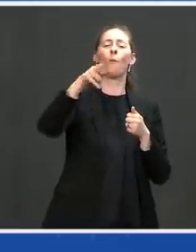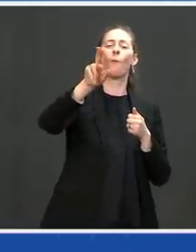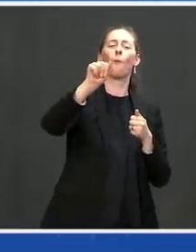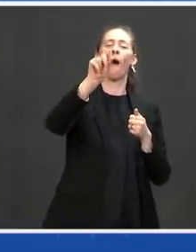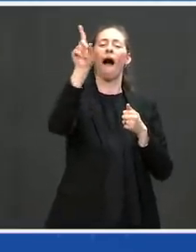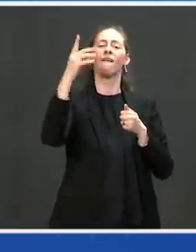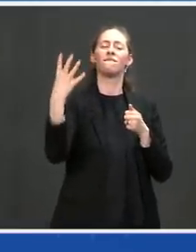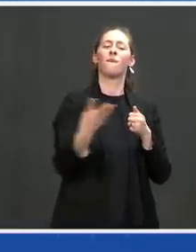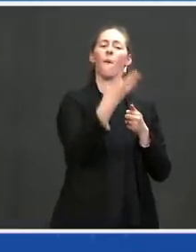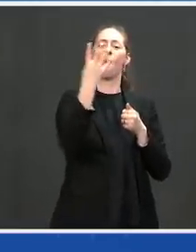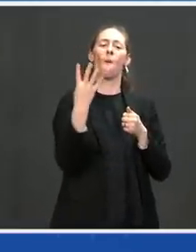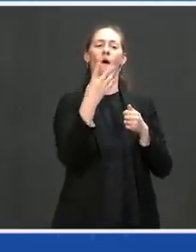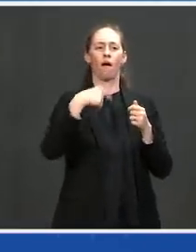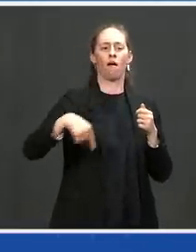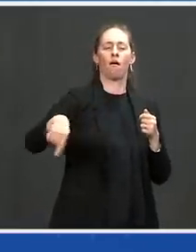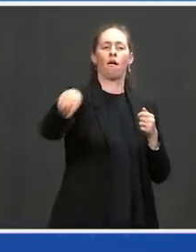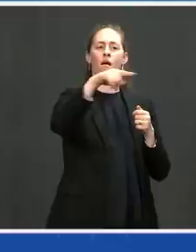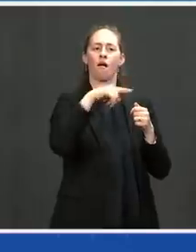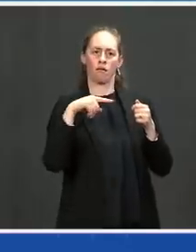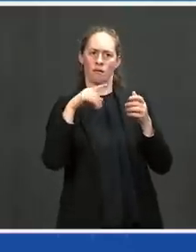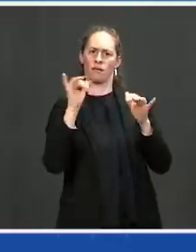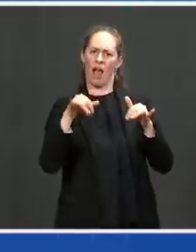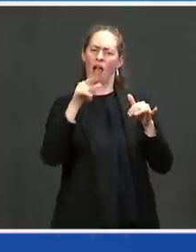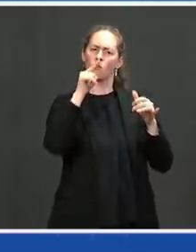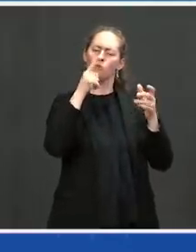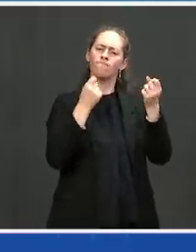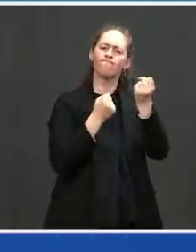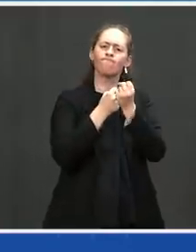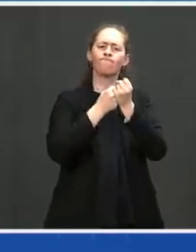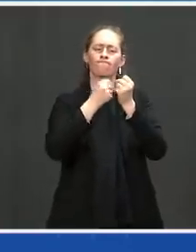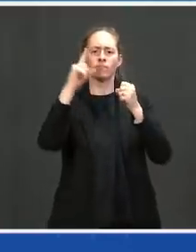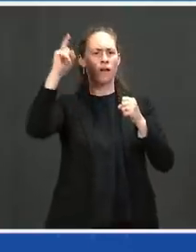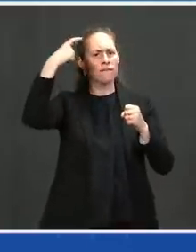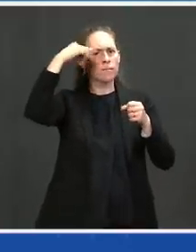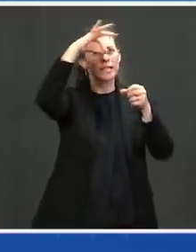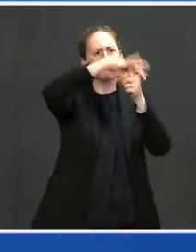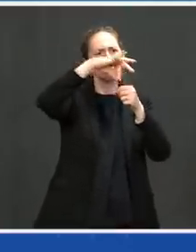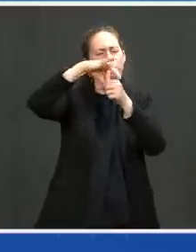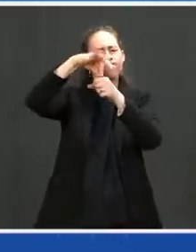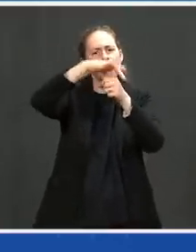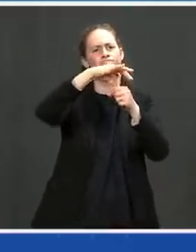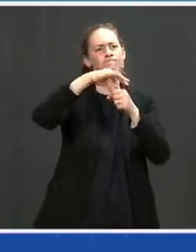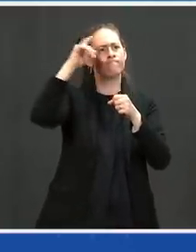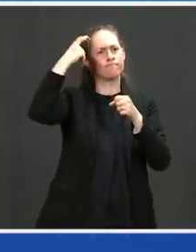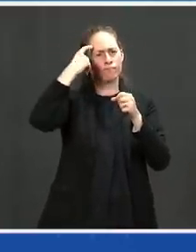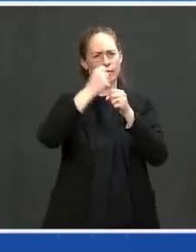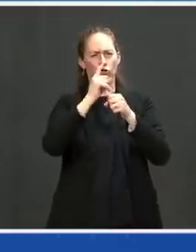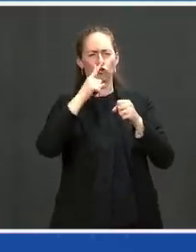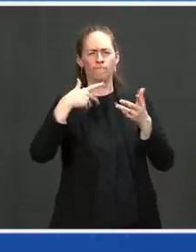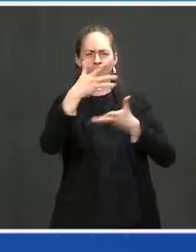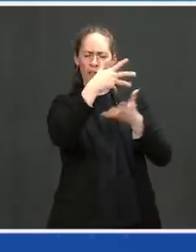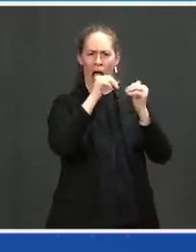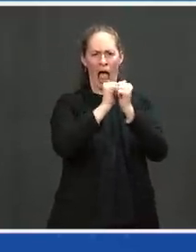Before too long, I'm going to have -- I'm going to invite an alliance of democracies to come here to discuss the future.